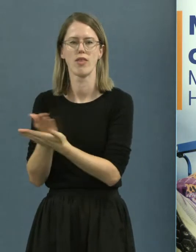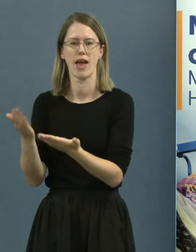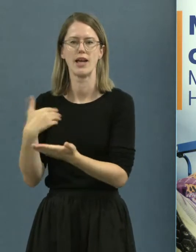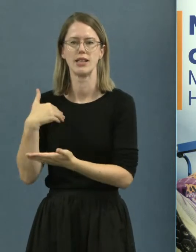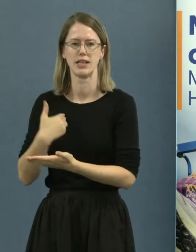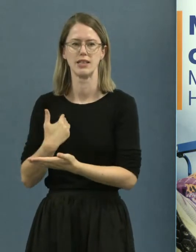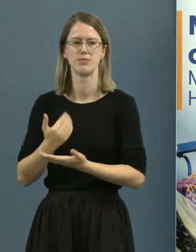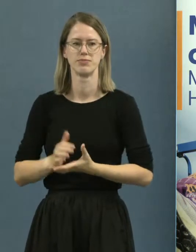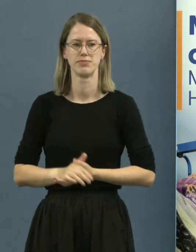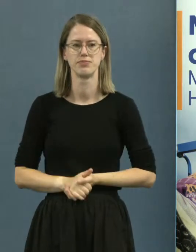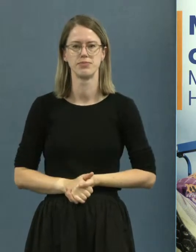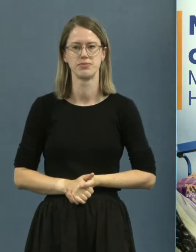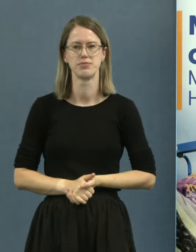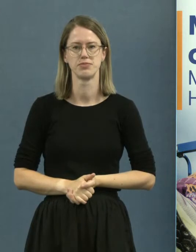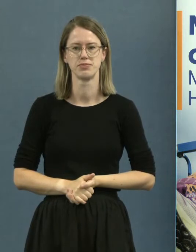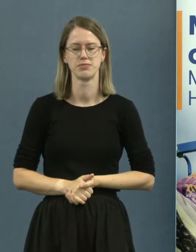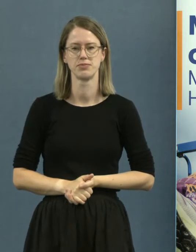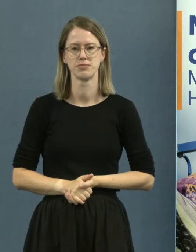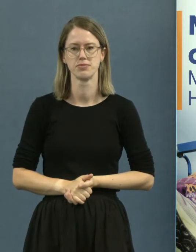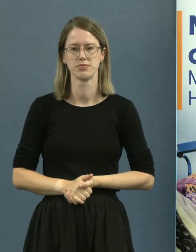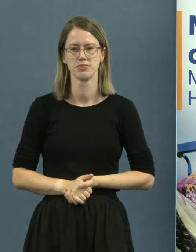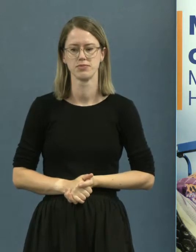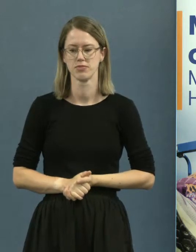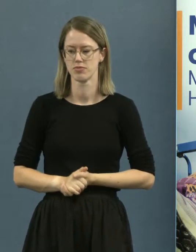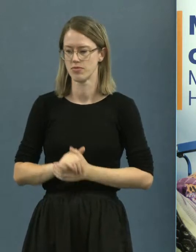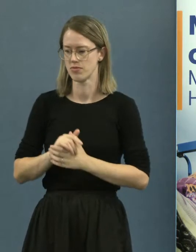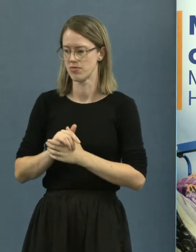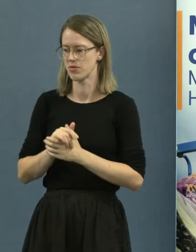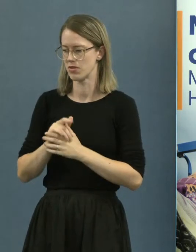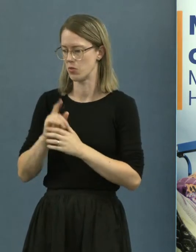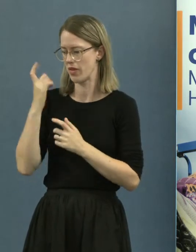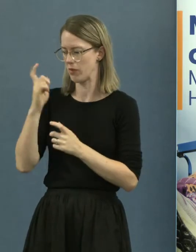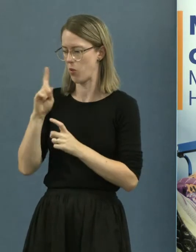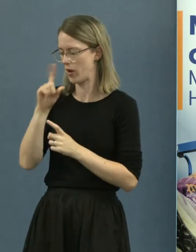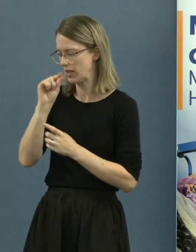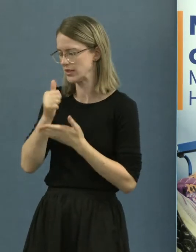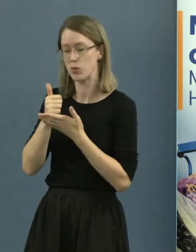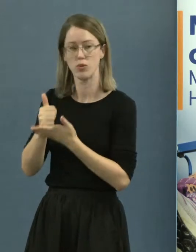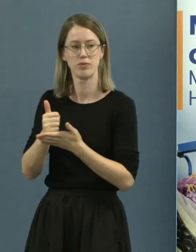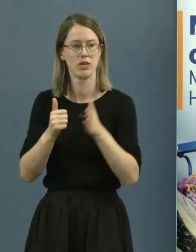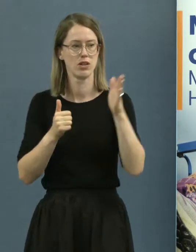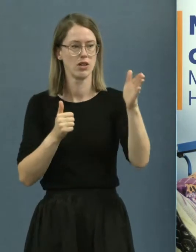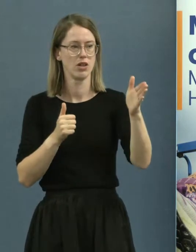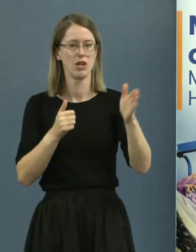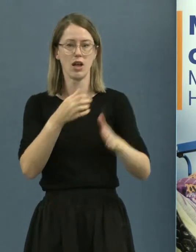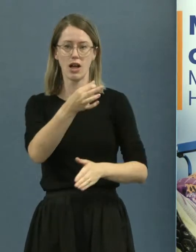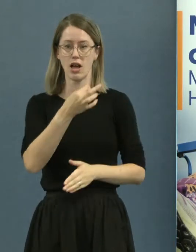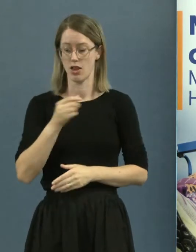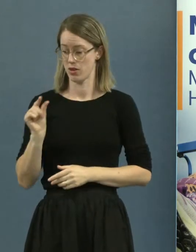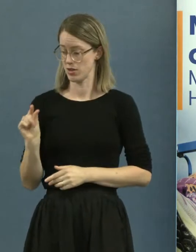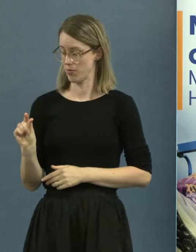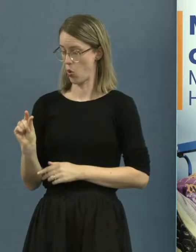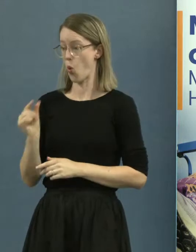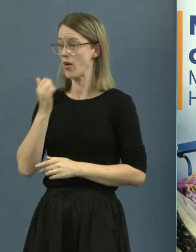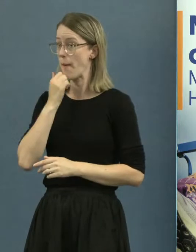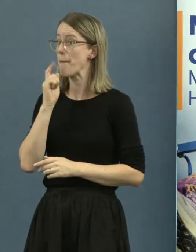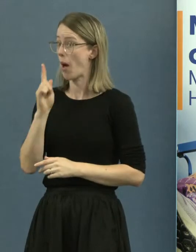affected, the small number who've been affected, what can be put in place to support the. For that small number, we